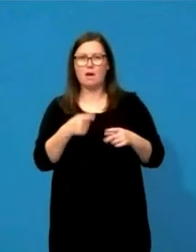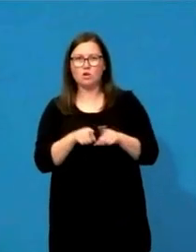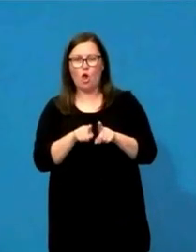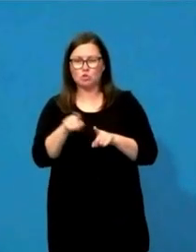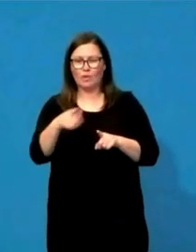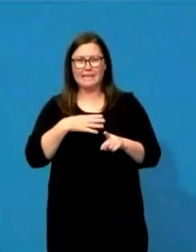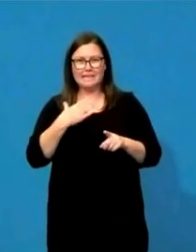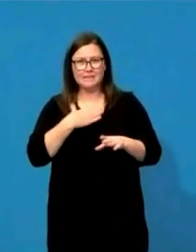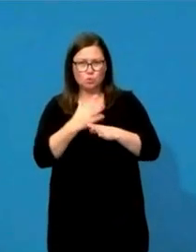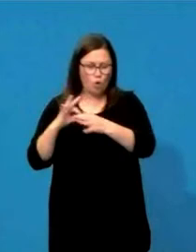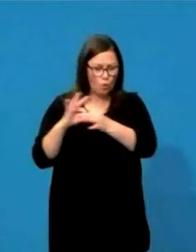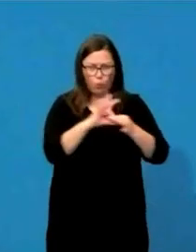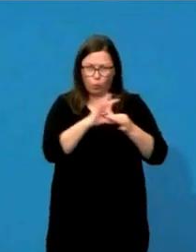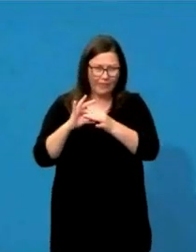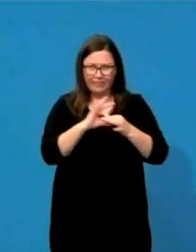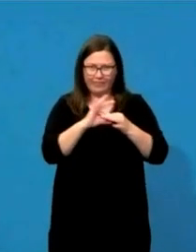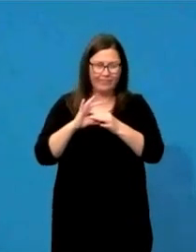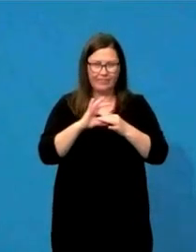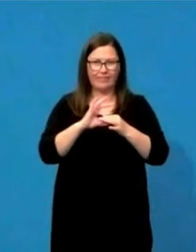And then, lastly, the specialised support coordinator.